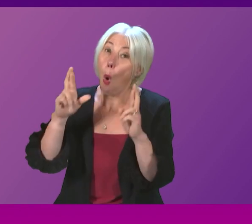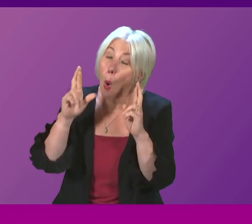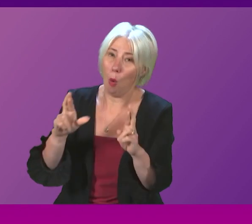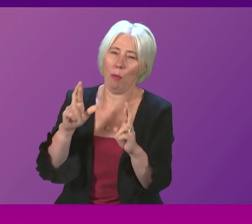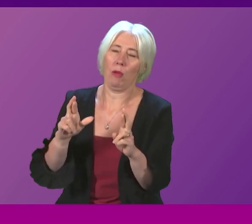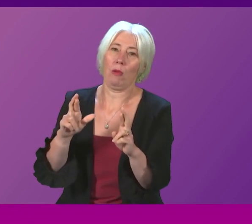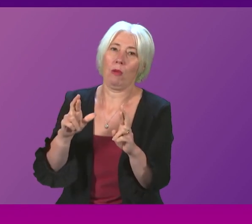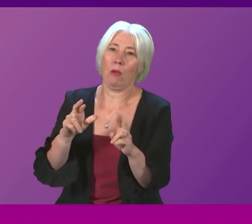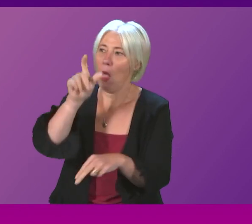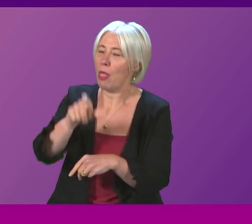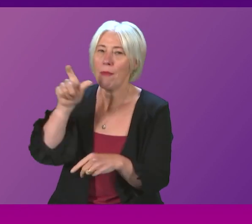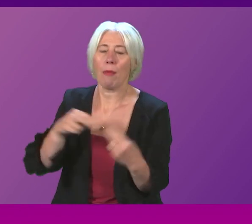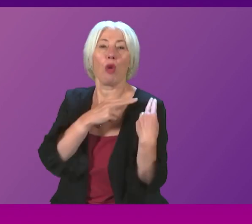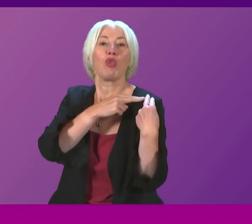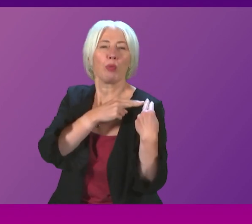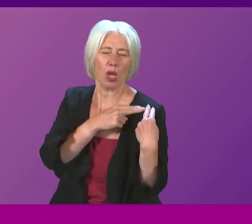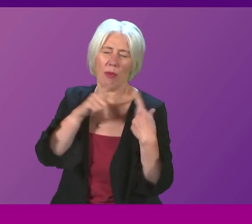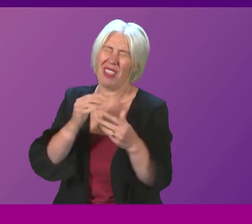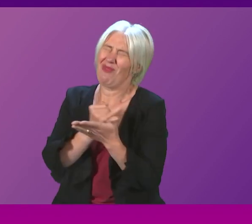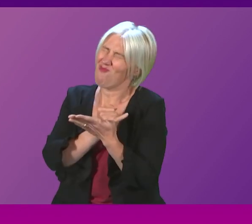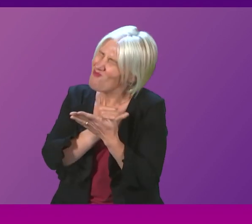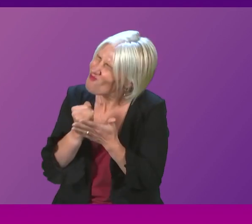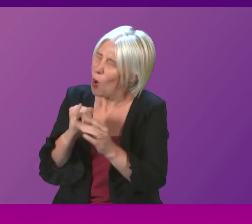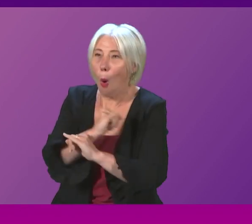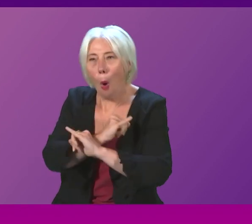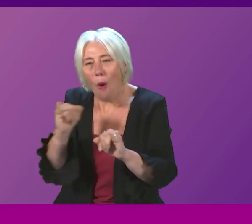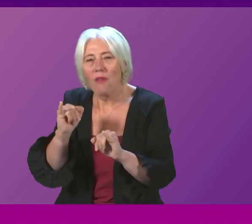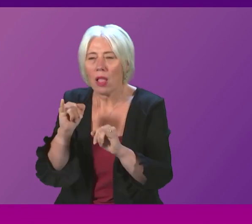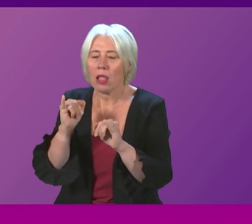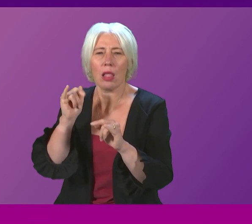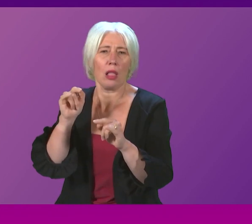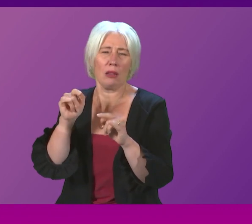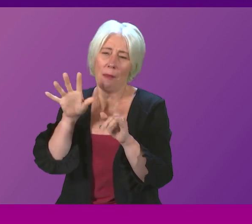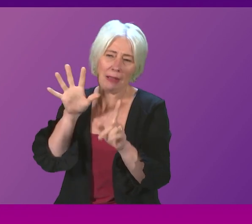those who are responsible for that despicable attack are identified and face the full force